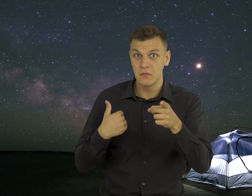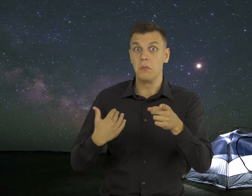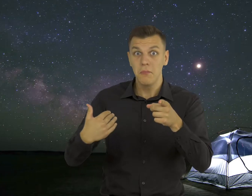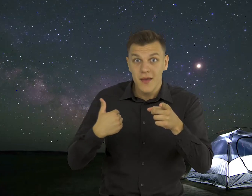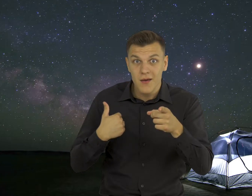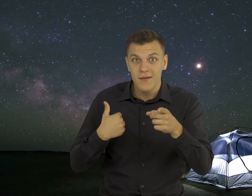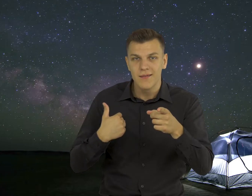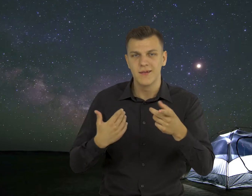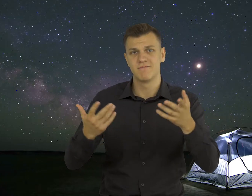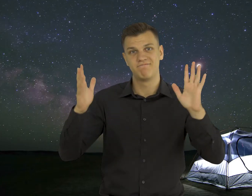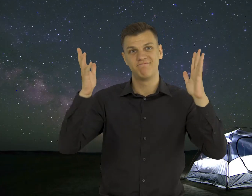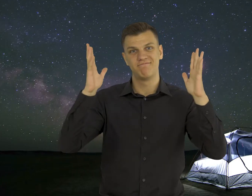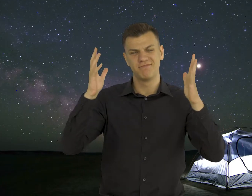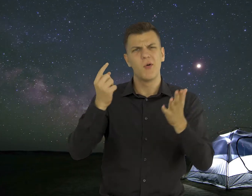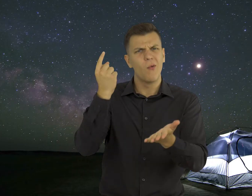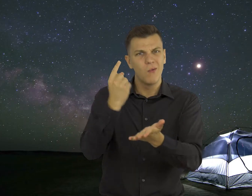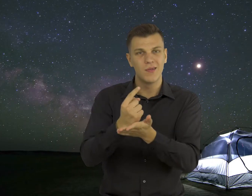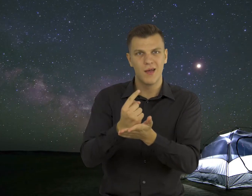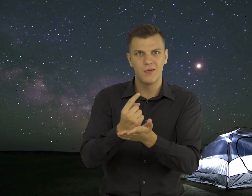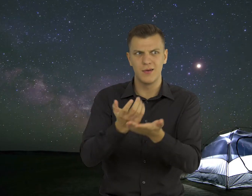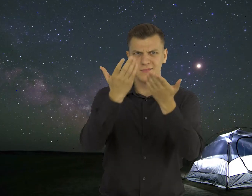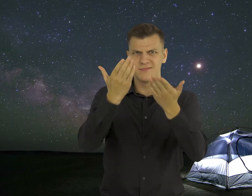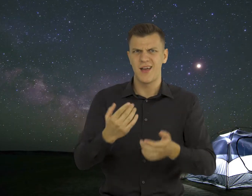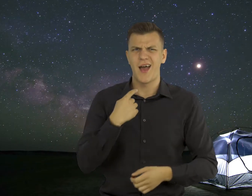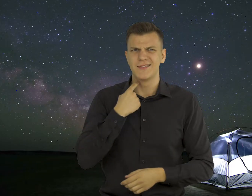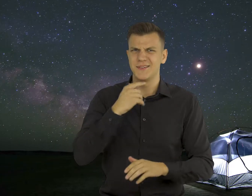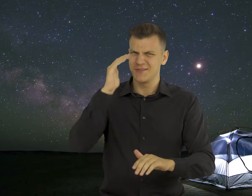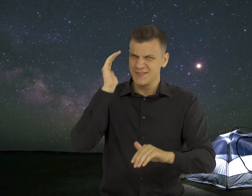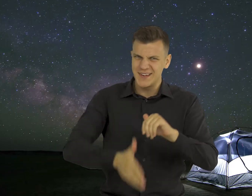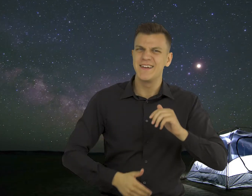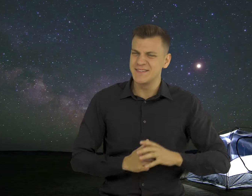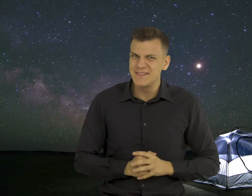If so, you are really lucky.